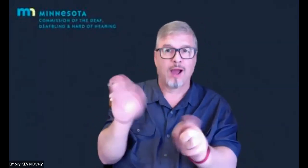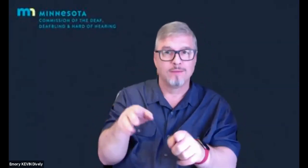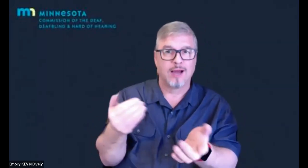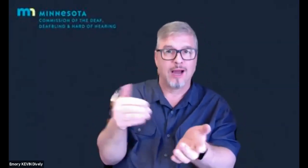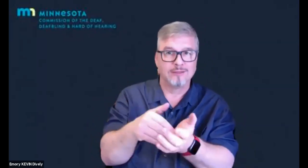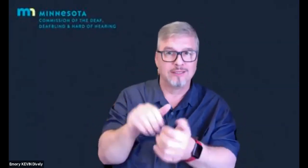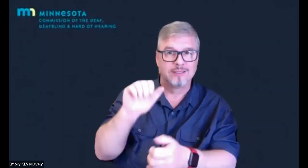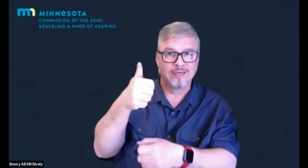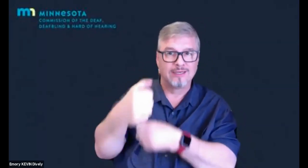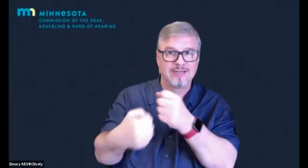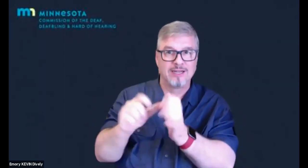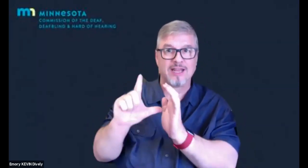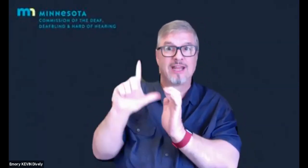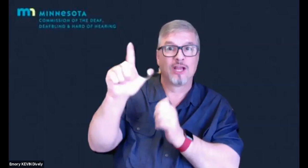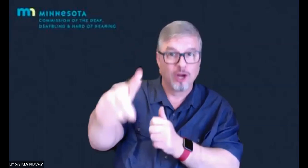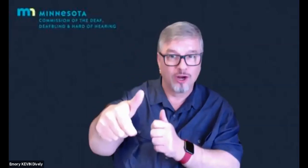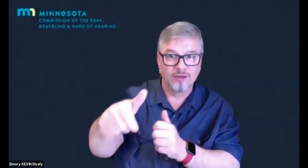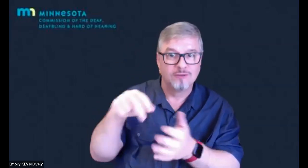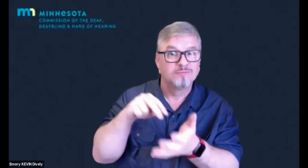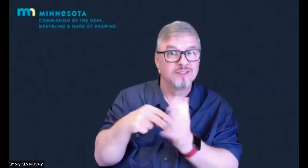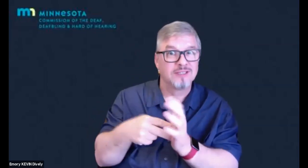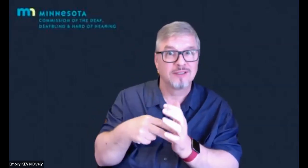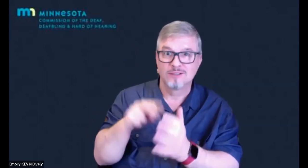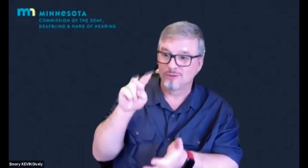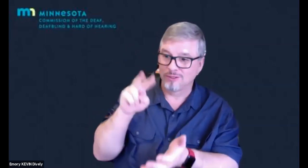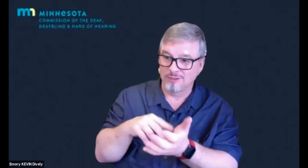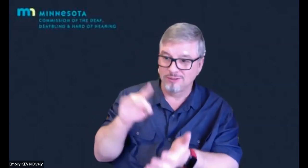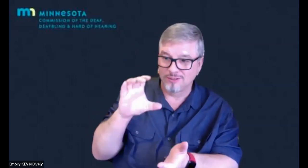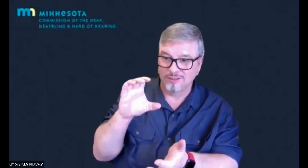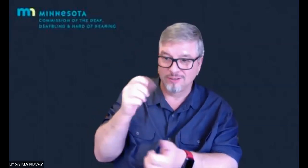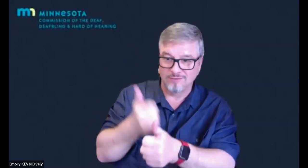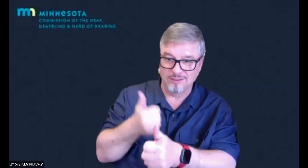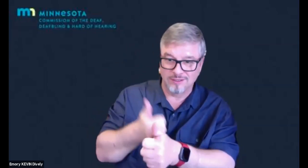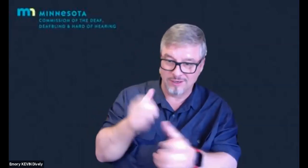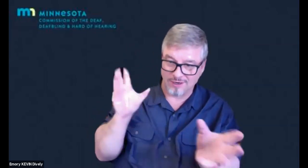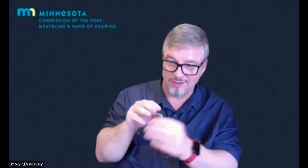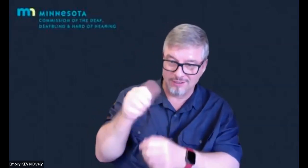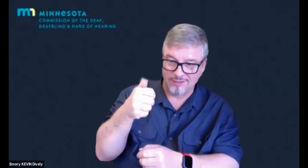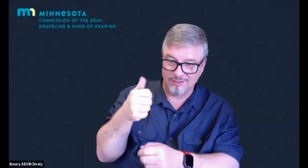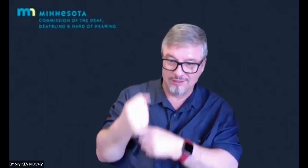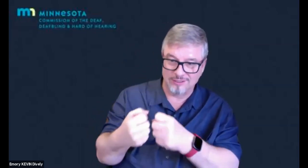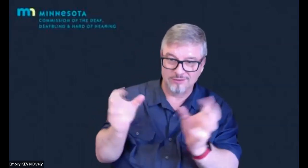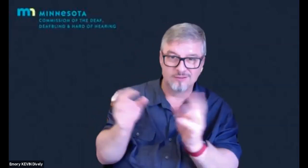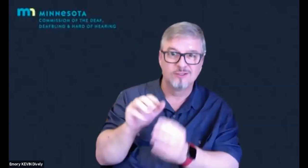But that could actually equate to a lot of money that that state doesn't get. So make sure that you fill it out and we